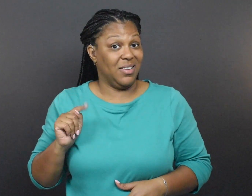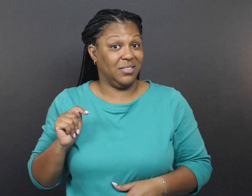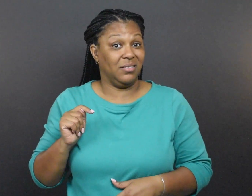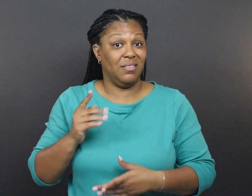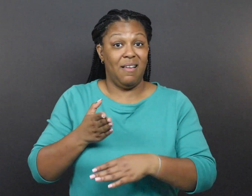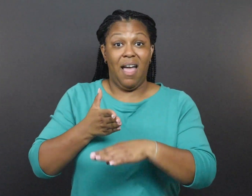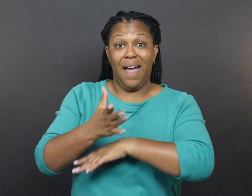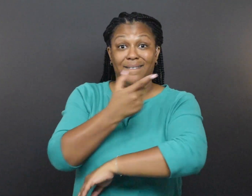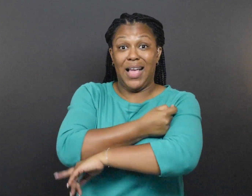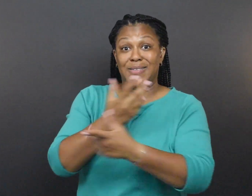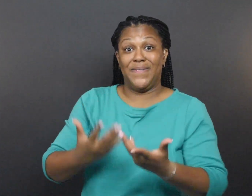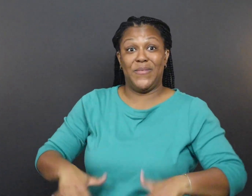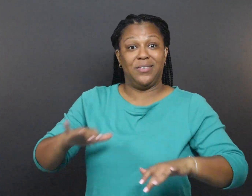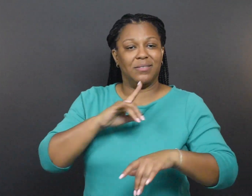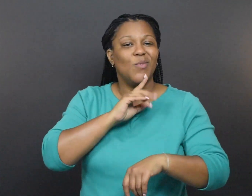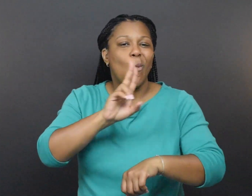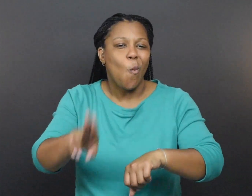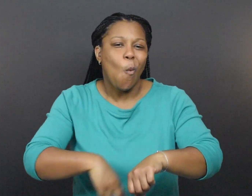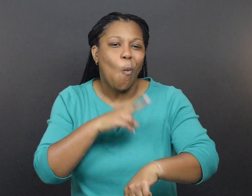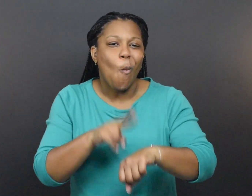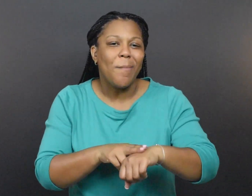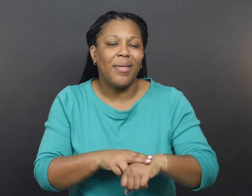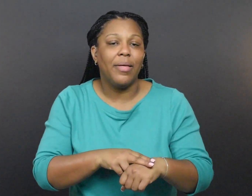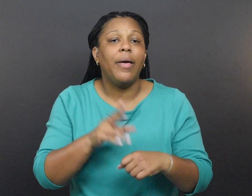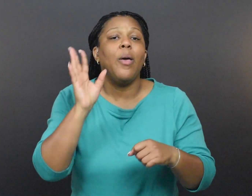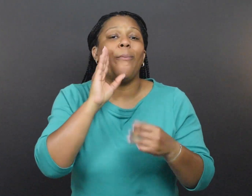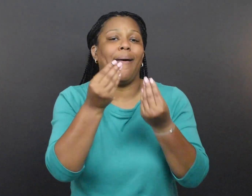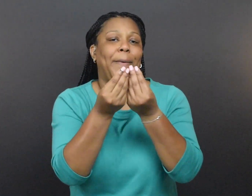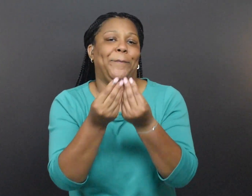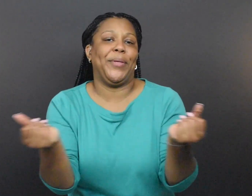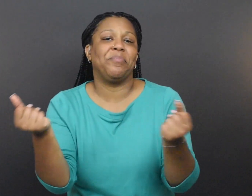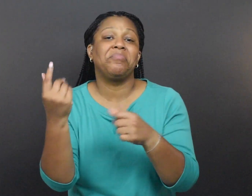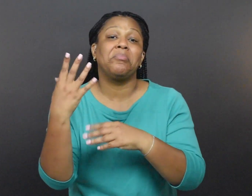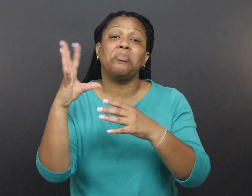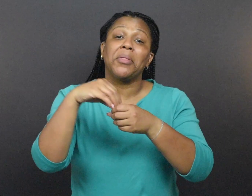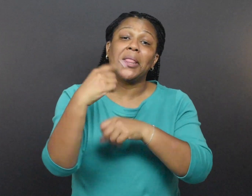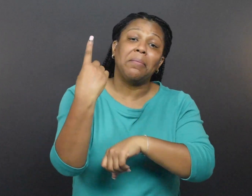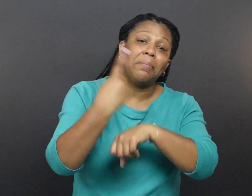Side effects after vaccination are normal and go away with in a day or two